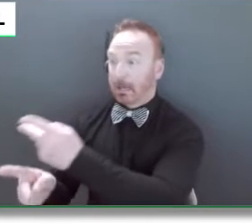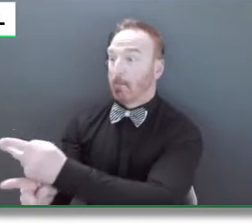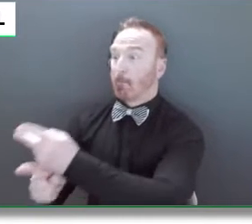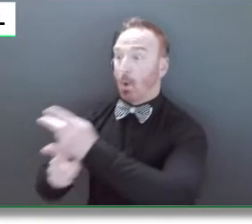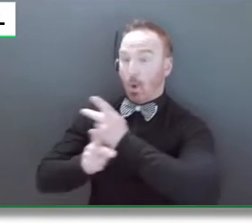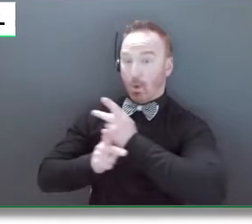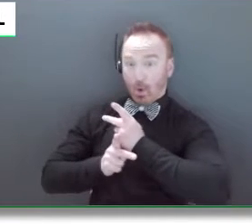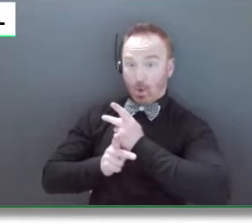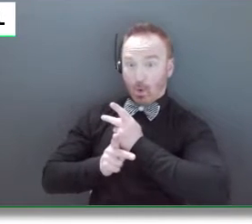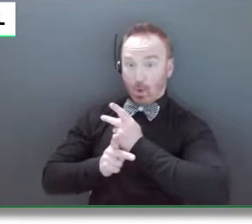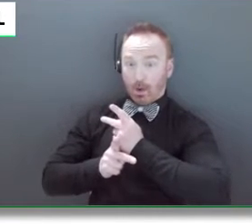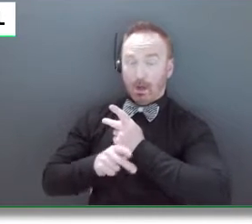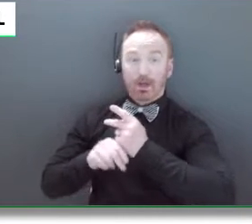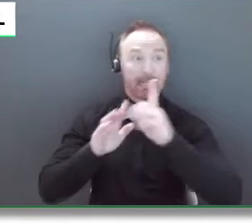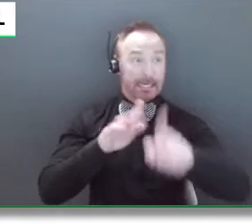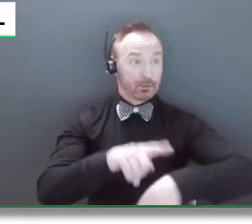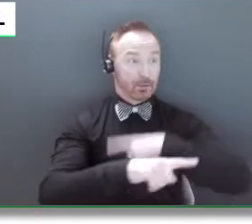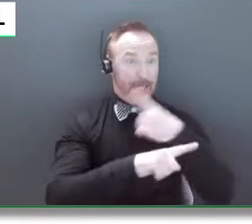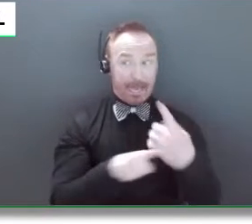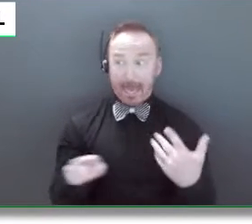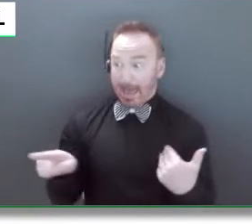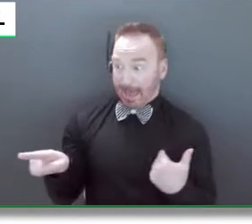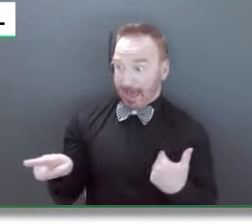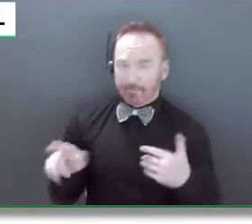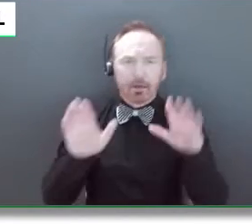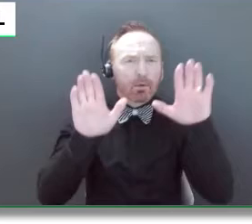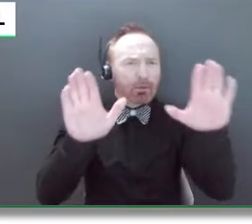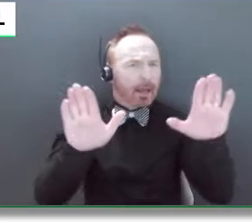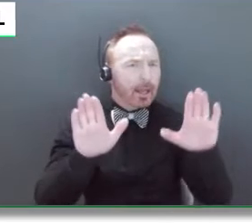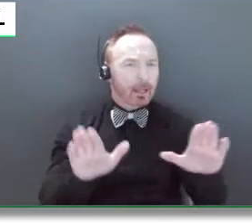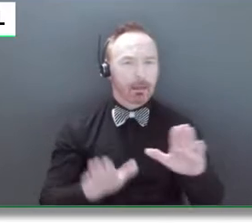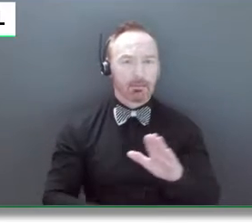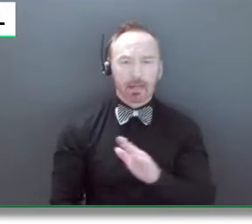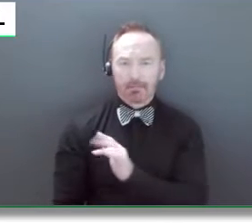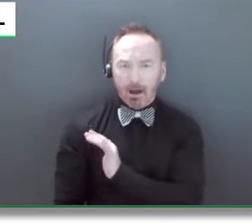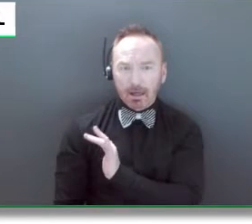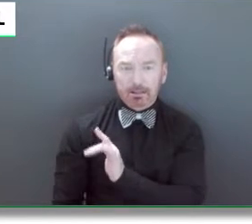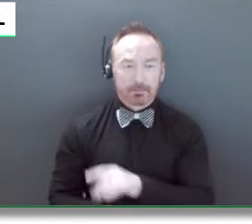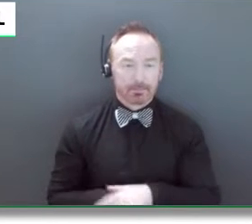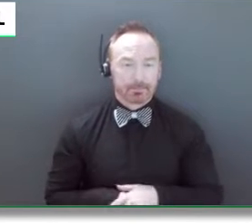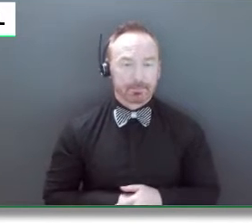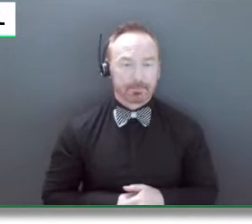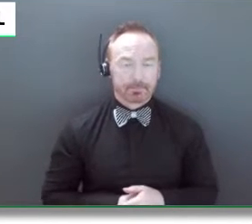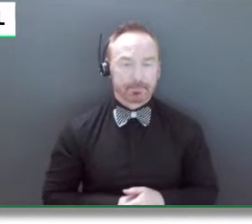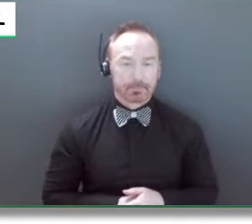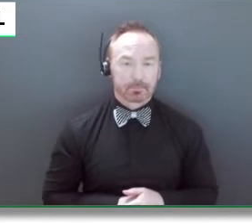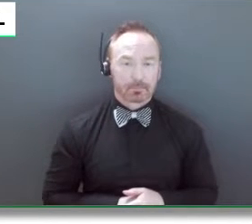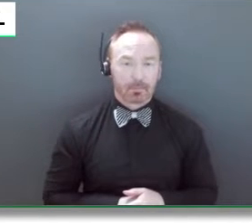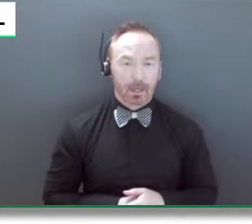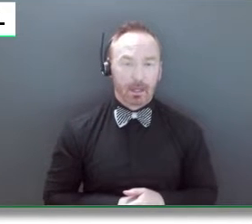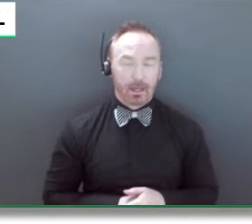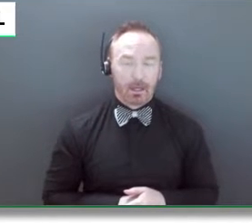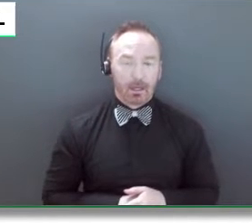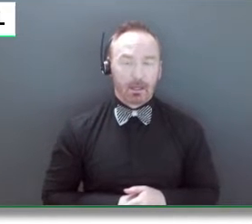awesome that's a beginning of the story and more of the story too is as well uh.